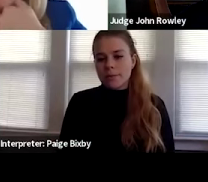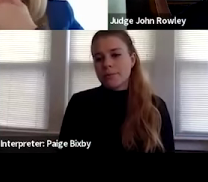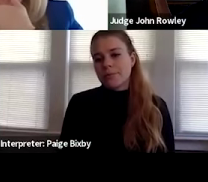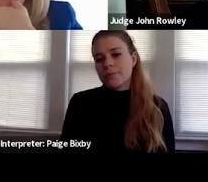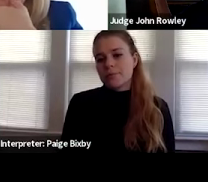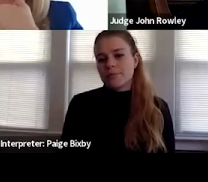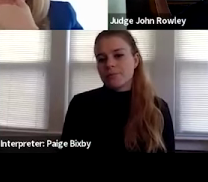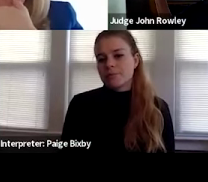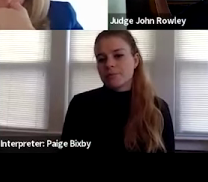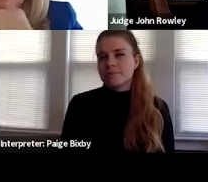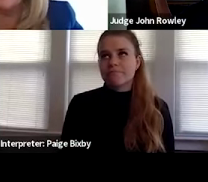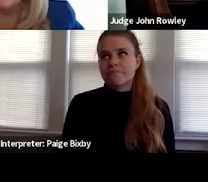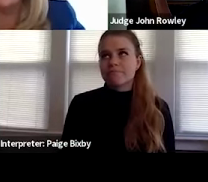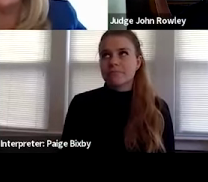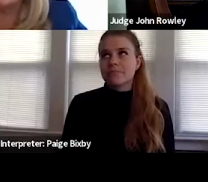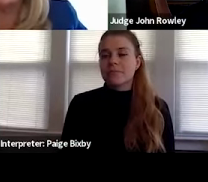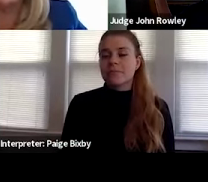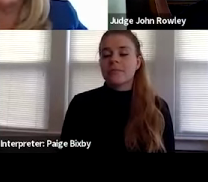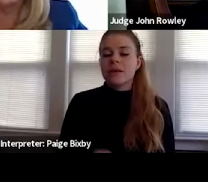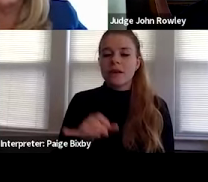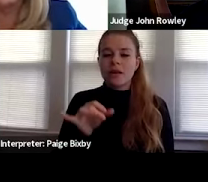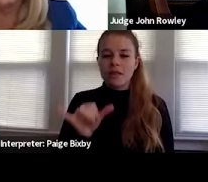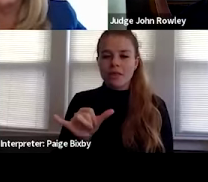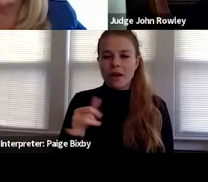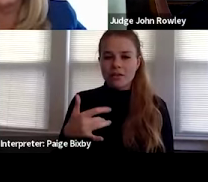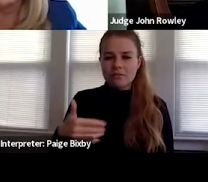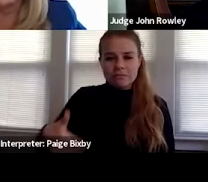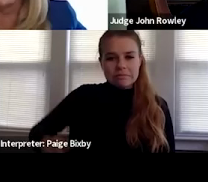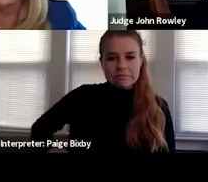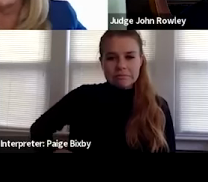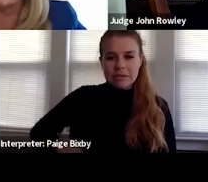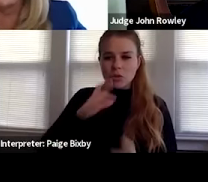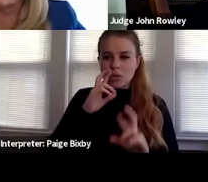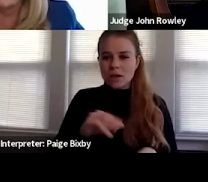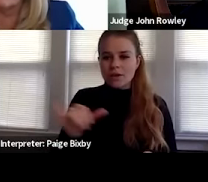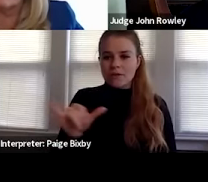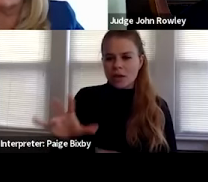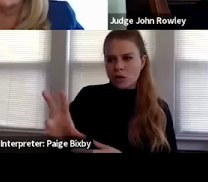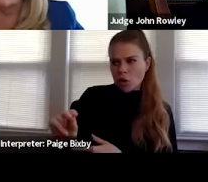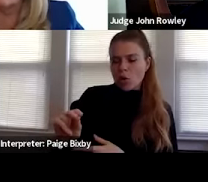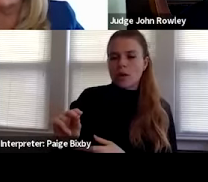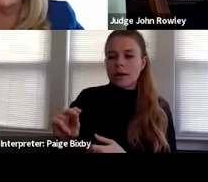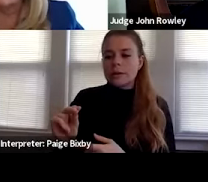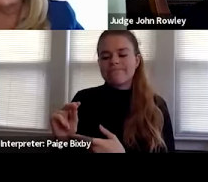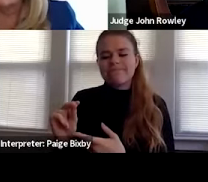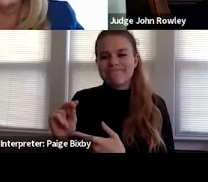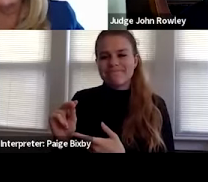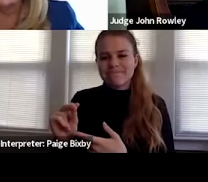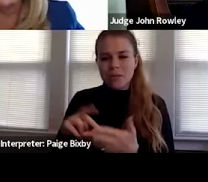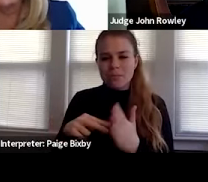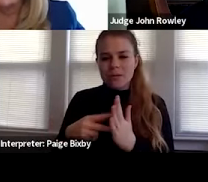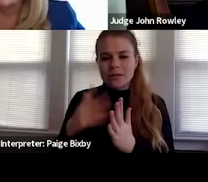Shouldn't use the term, but that knee jerk reaction of, like, no, really is a lack of understanding, it's a lack of perspective.